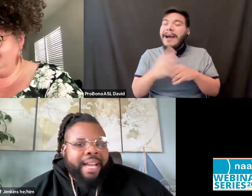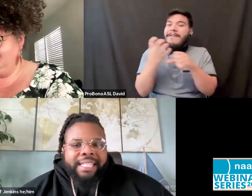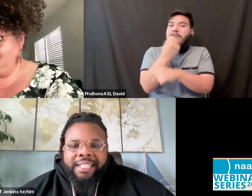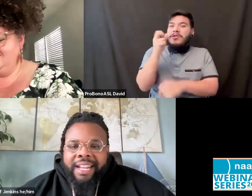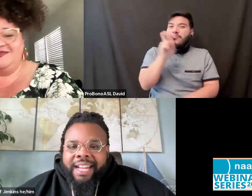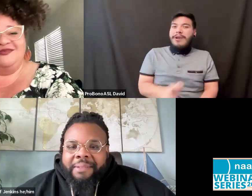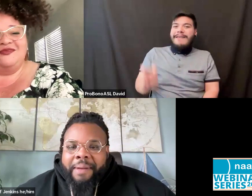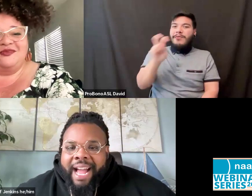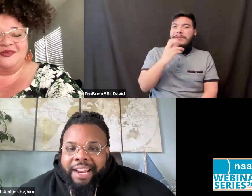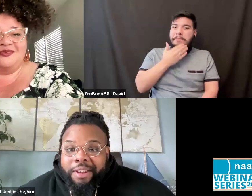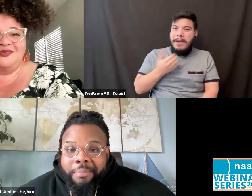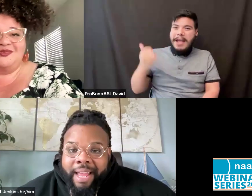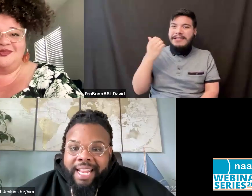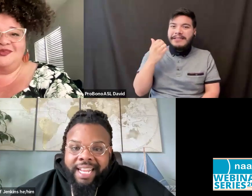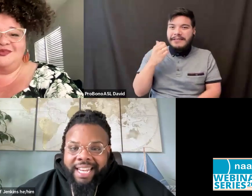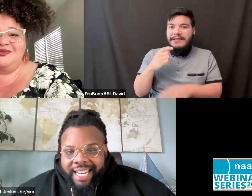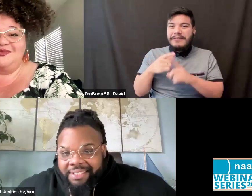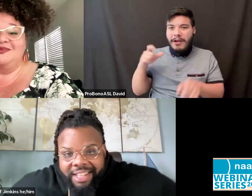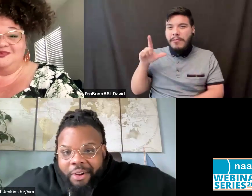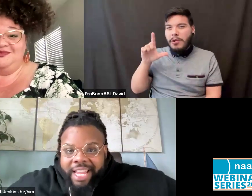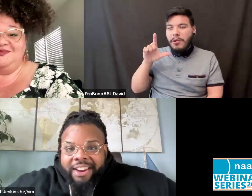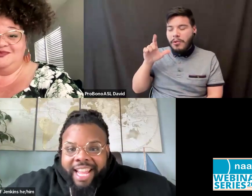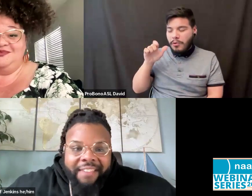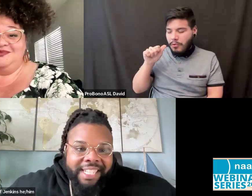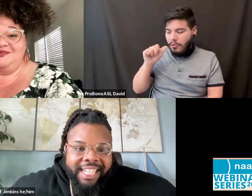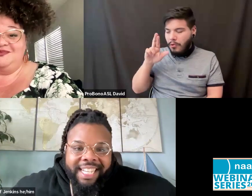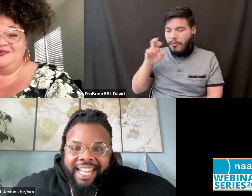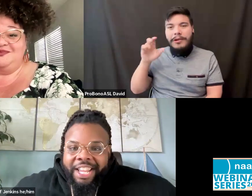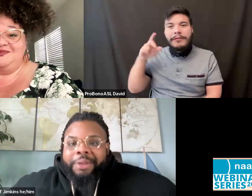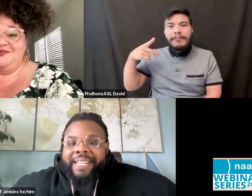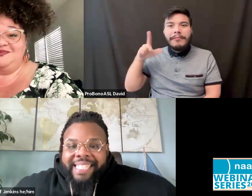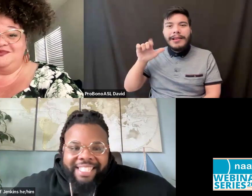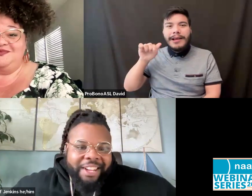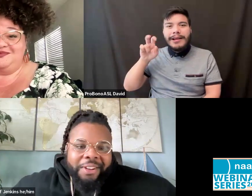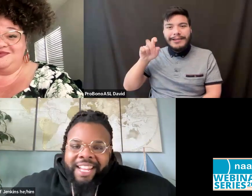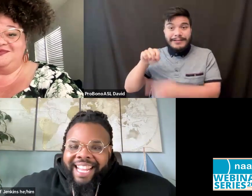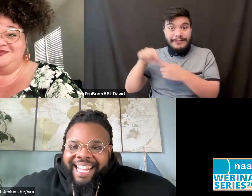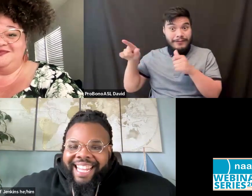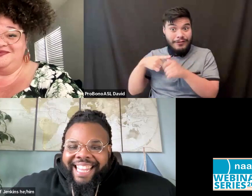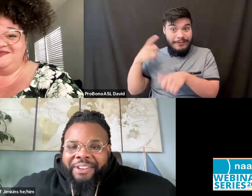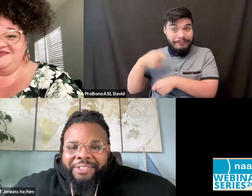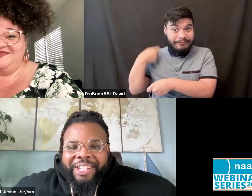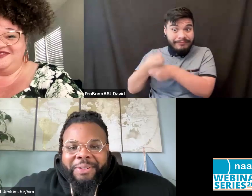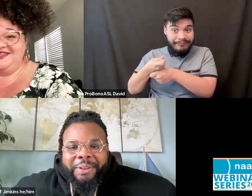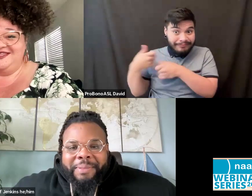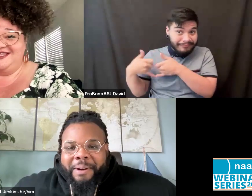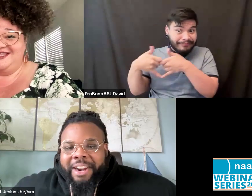Best, by Lonely Planet. That was the only year they gave it to humans. So that was really cool to be a part of